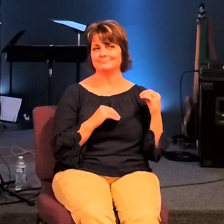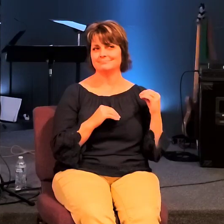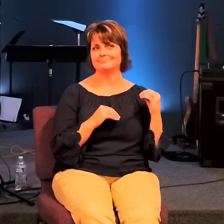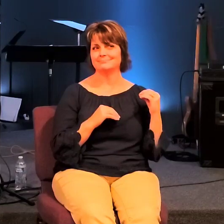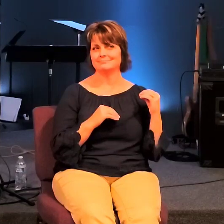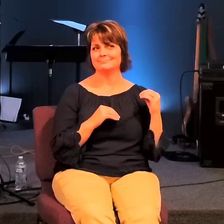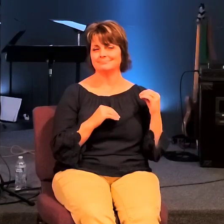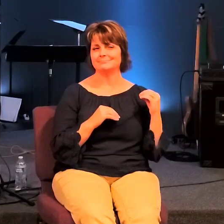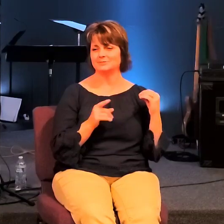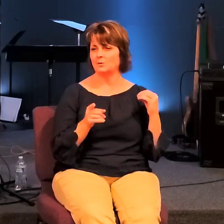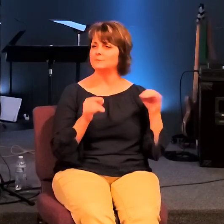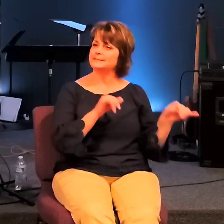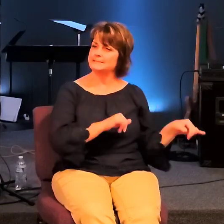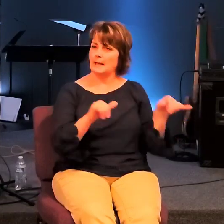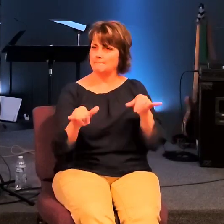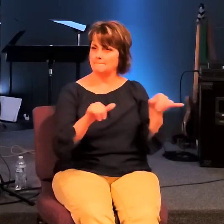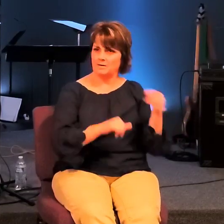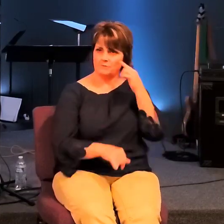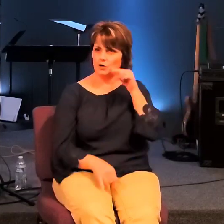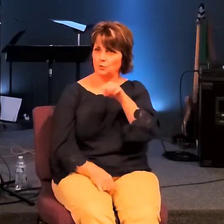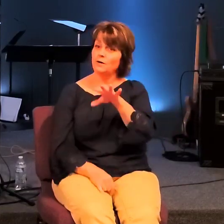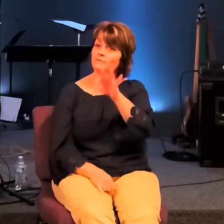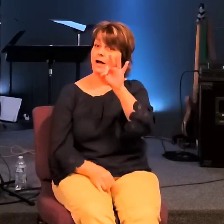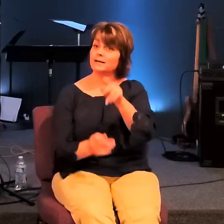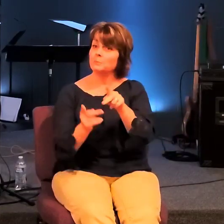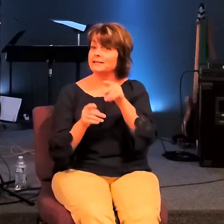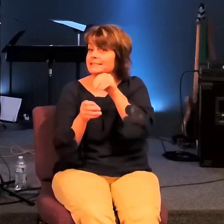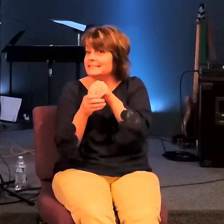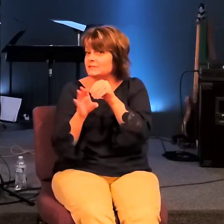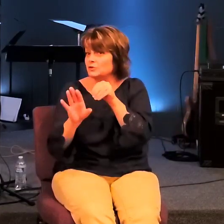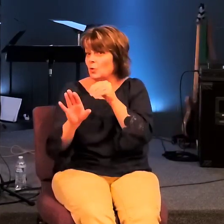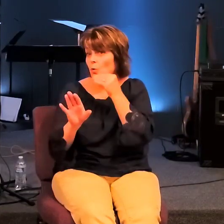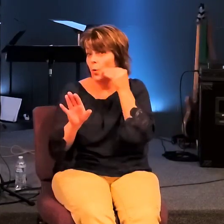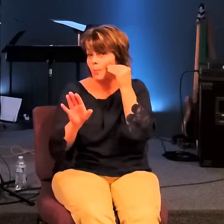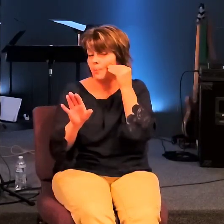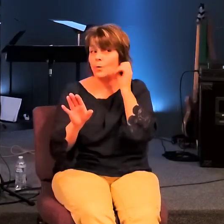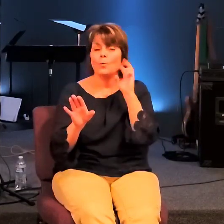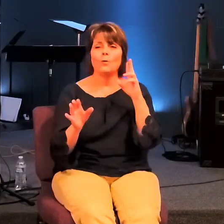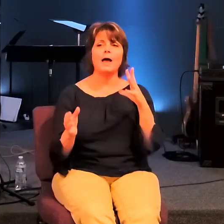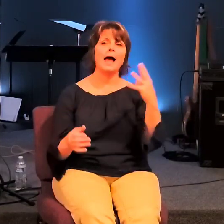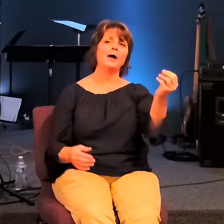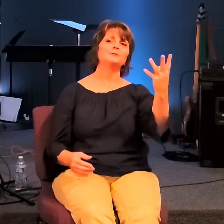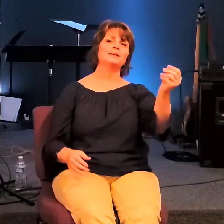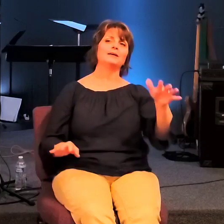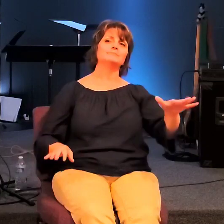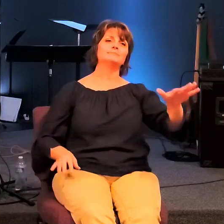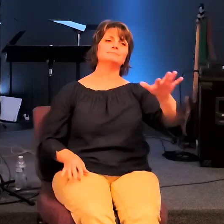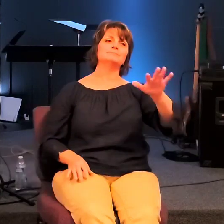but find a place inside your home outside your home where you can just just be alone